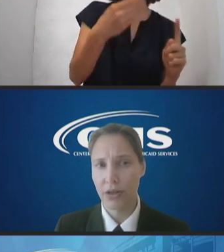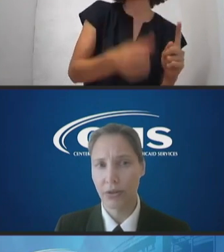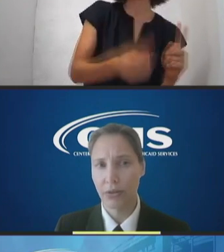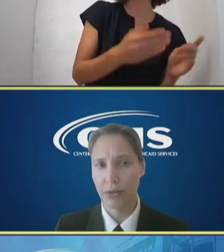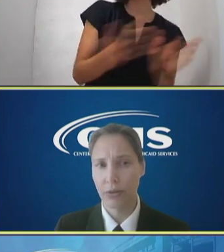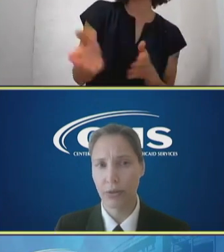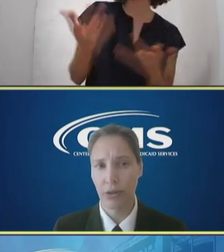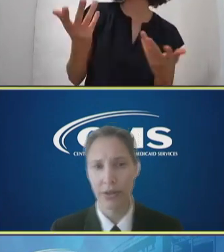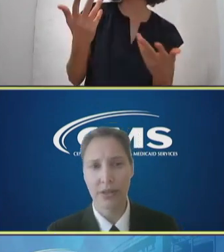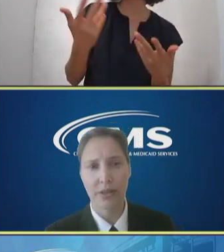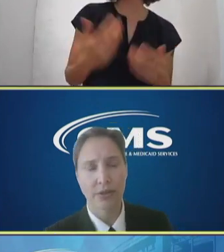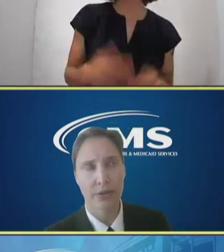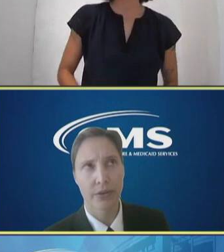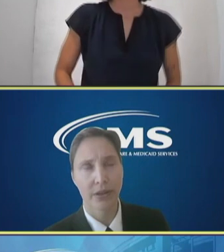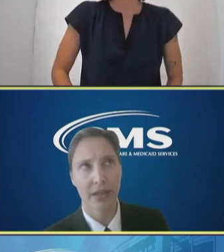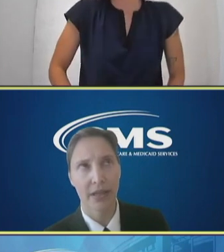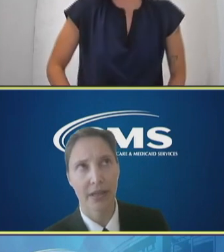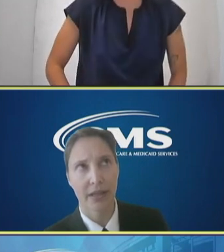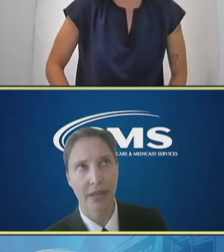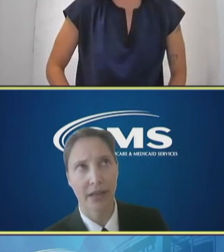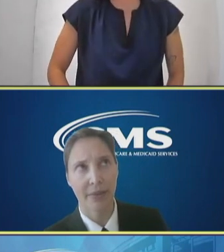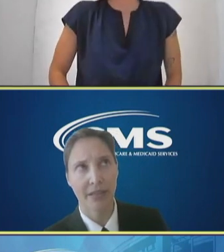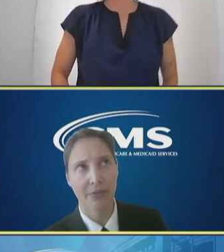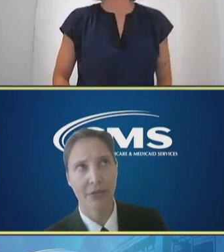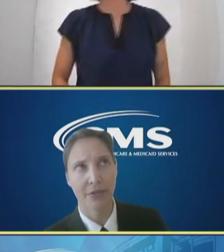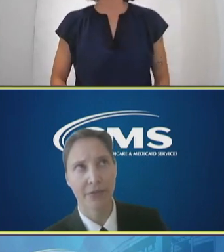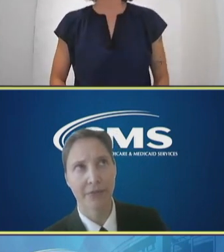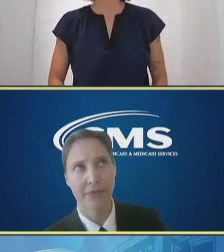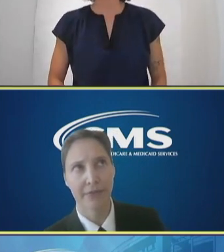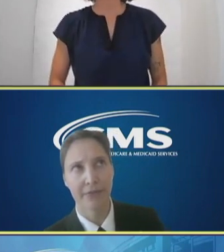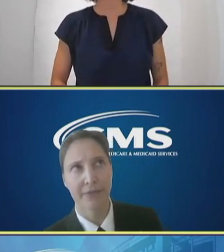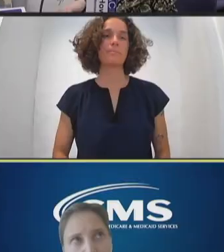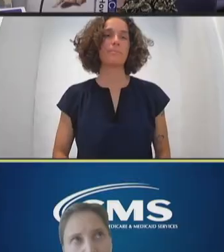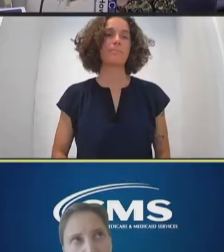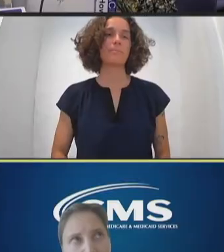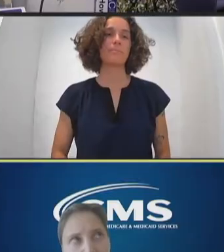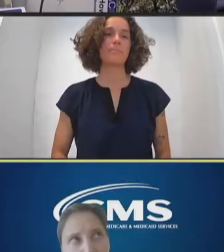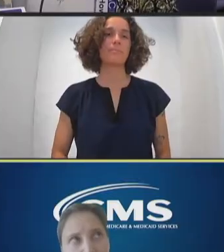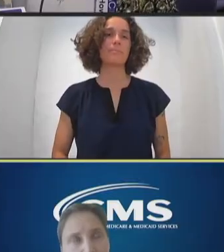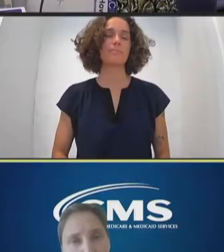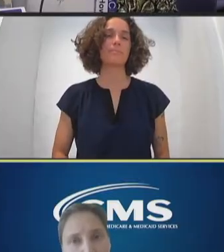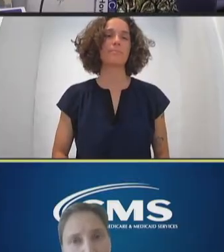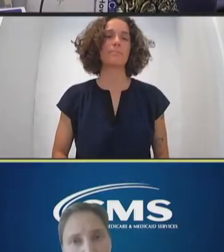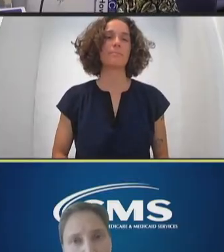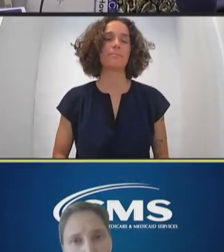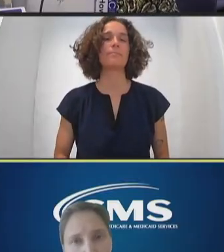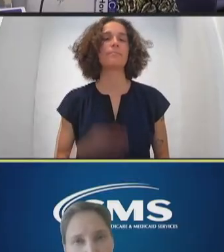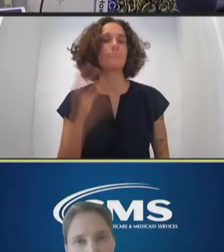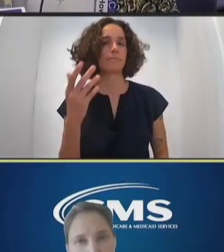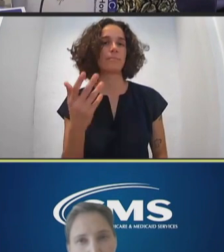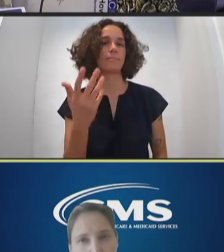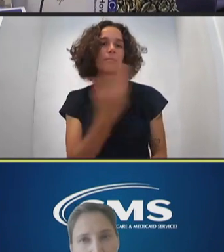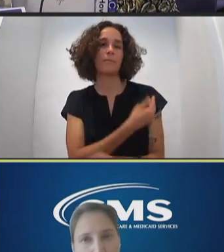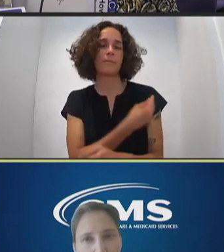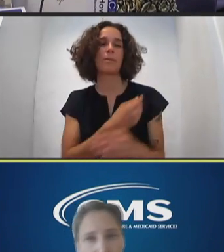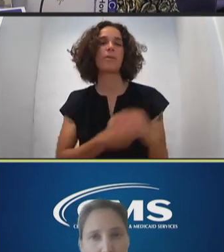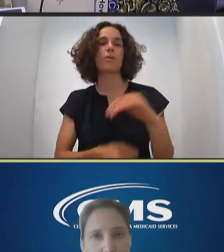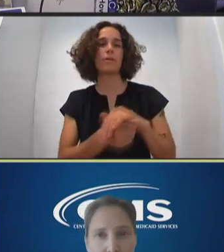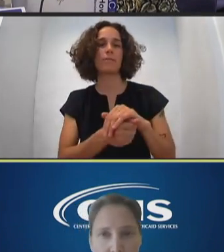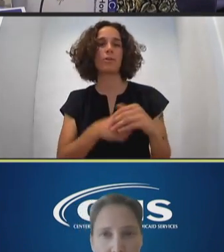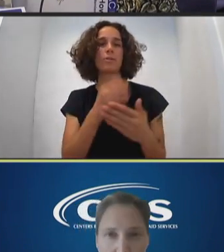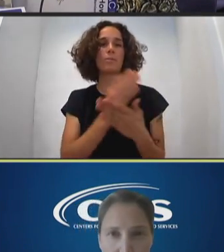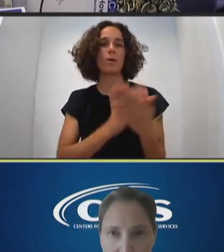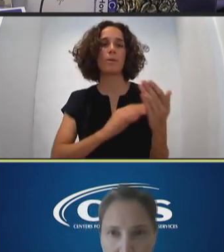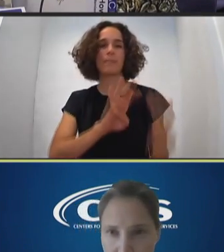Susan Janeczko: So, I mean, the vaccines are covered under Part D. They're covered